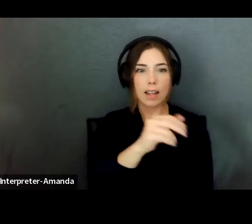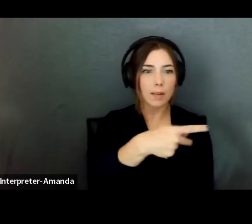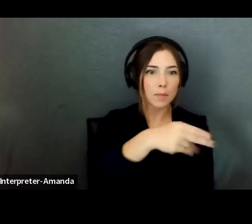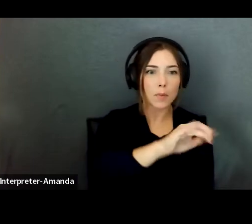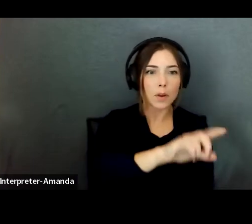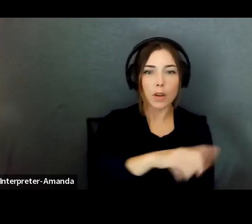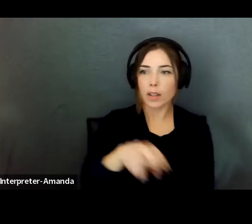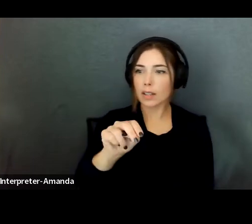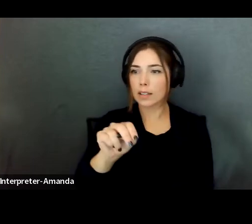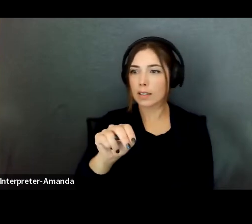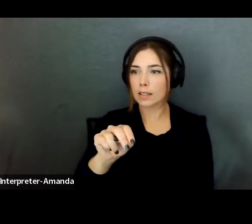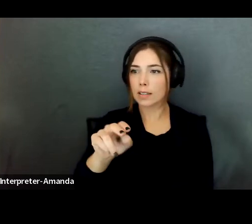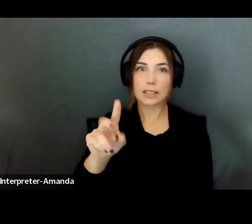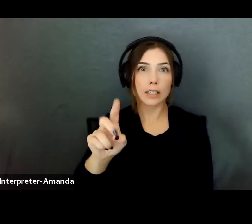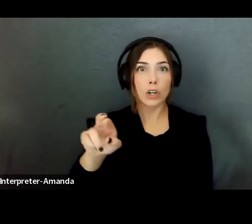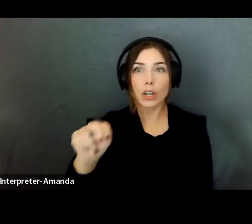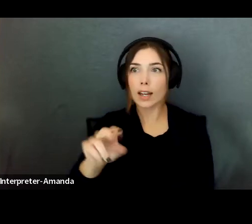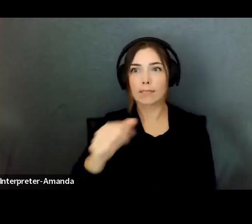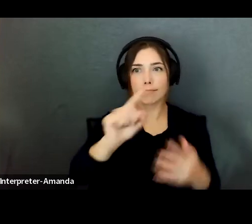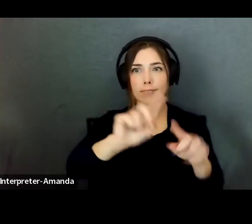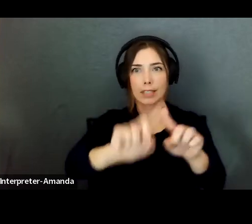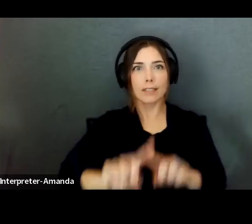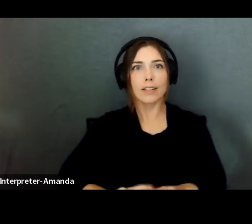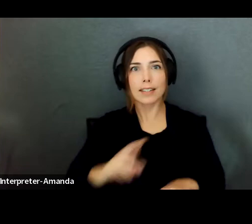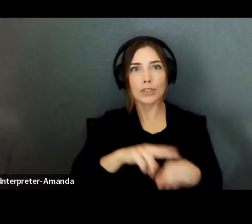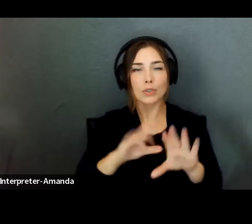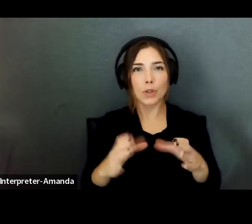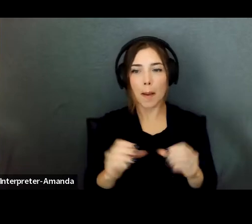groups the opportunity to receive some funding to do work in some space.